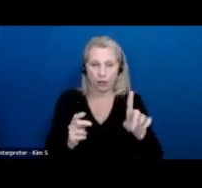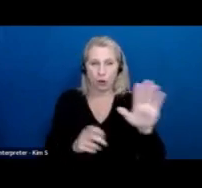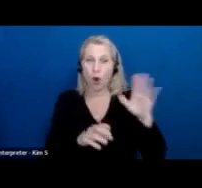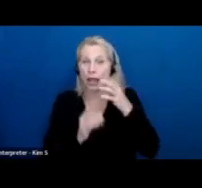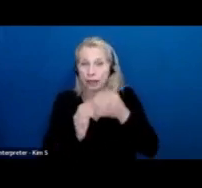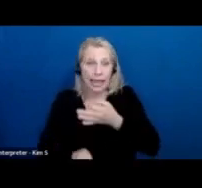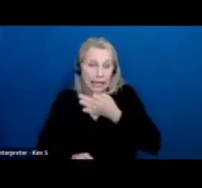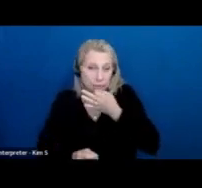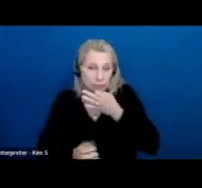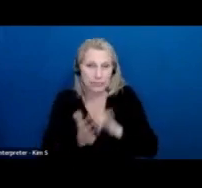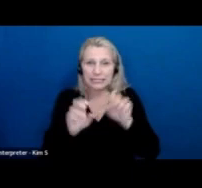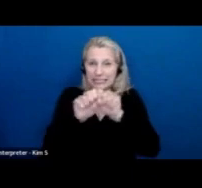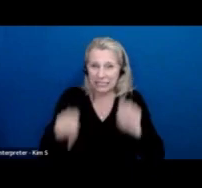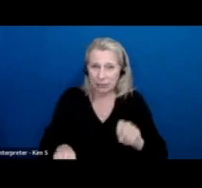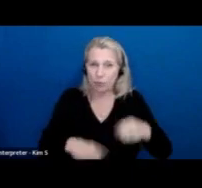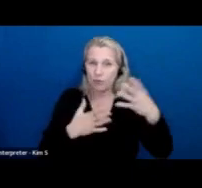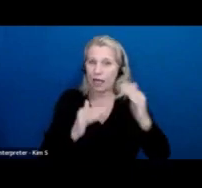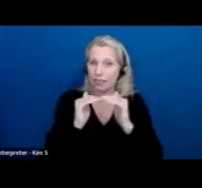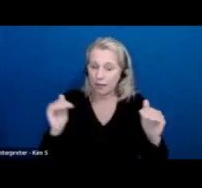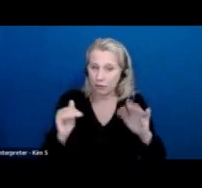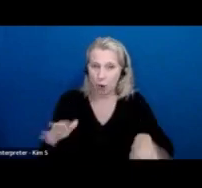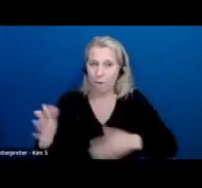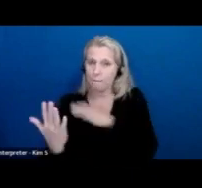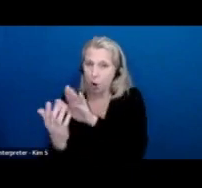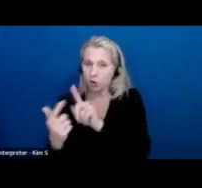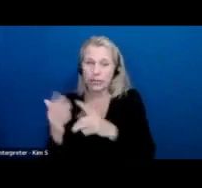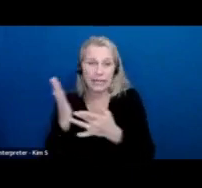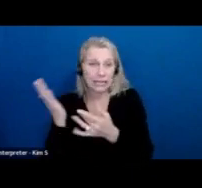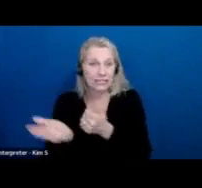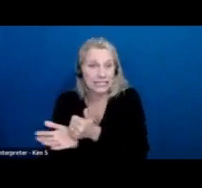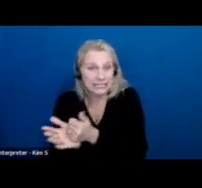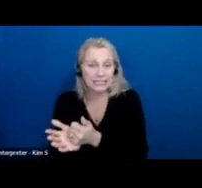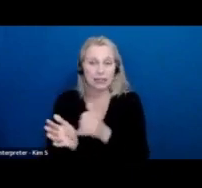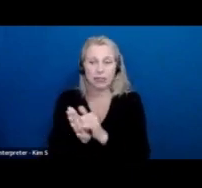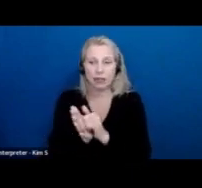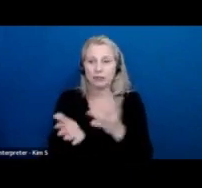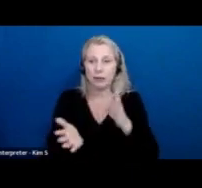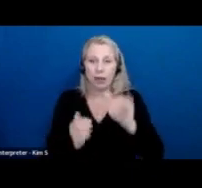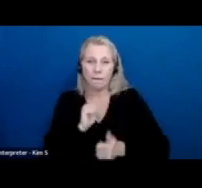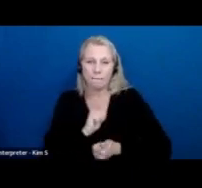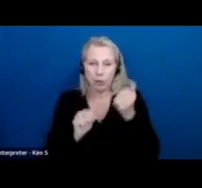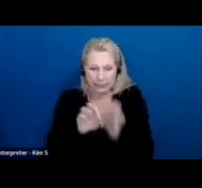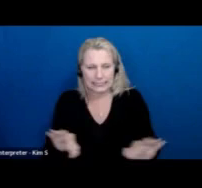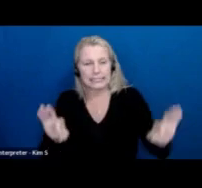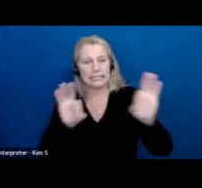provider levels, her approach to technical assistance is informed by her most significant role as